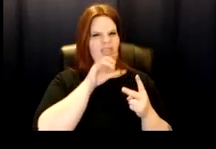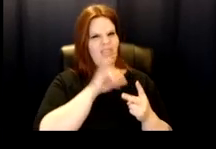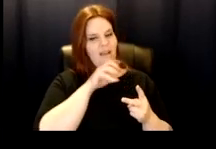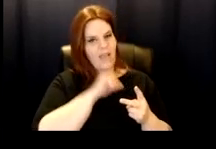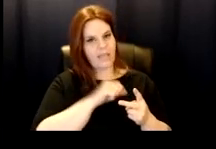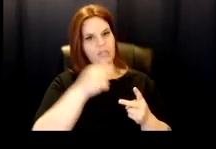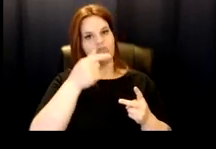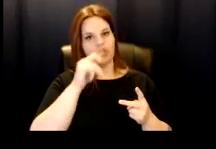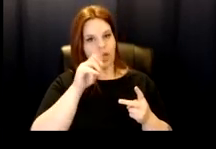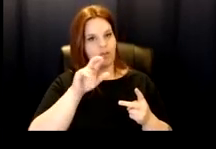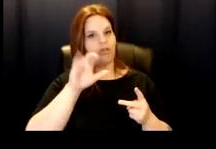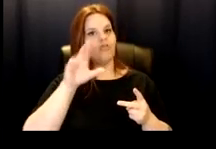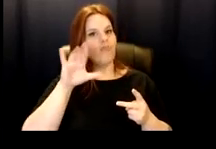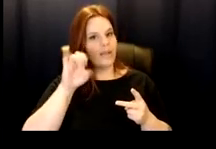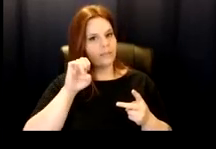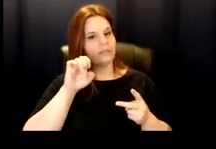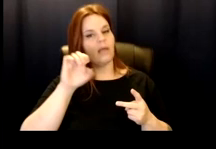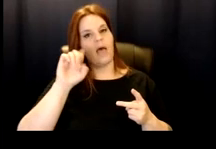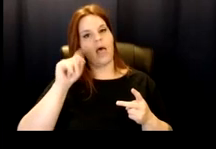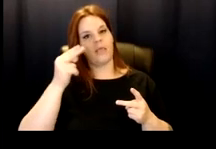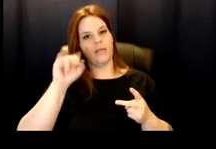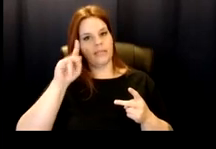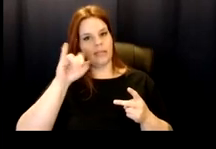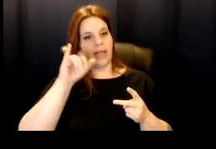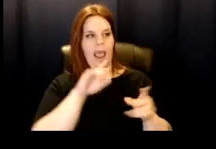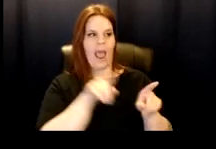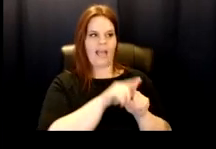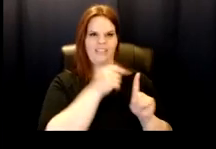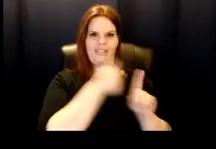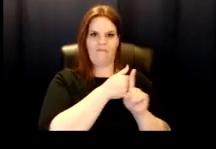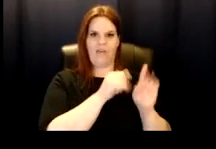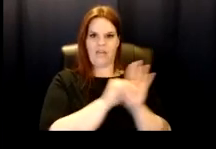have race, ethnicity, as identified by that person. We have impairment type. And this